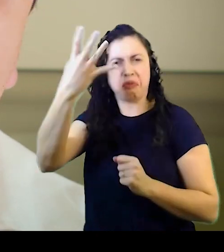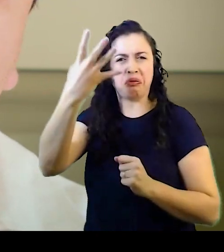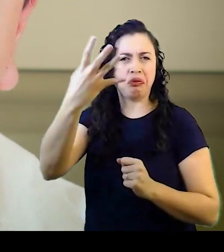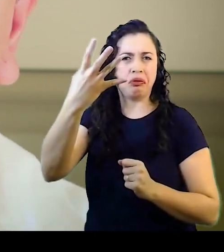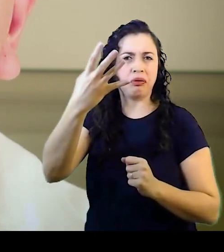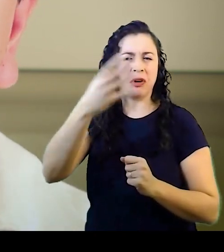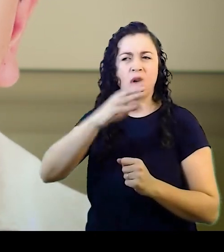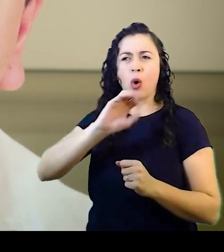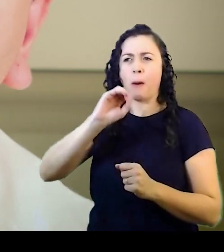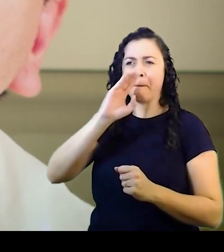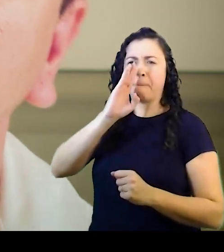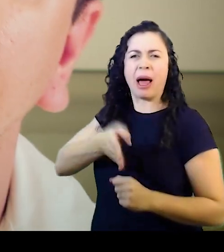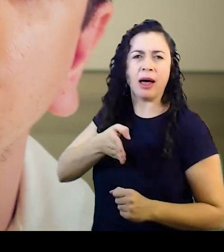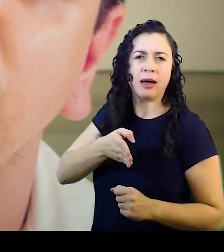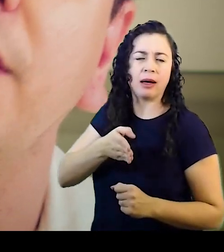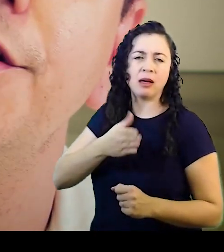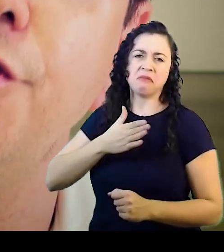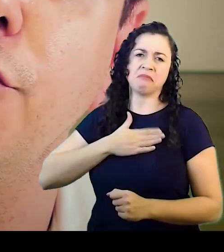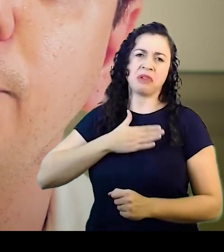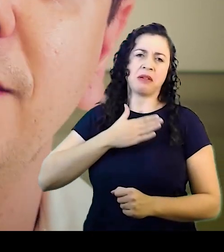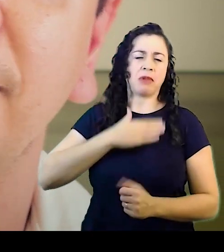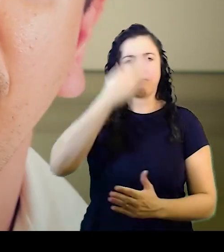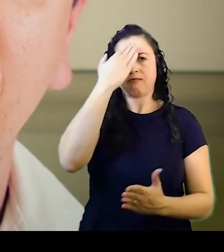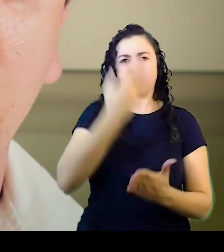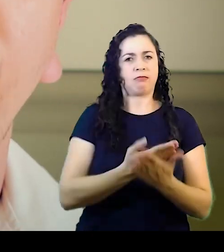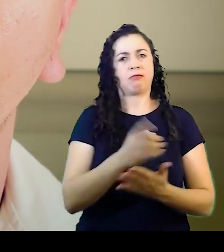cure of this disease, right away, I don't particularly believe in.